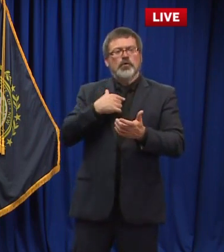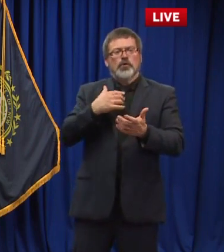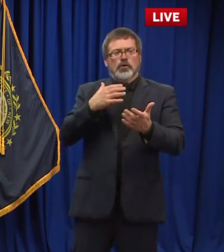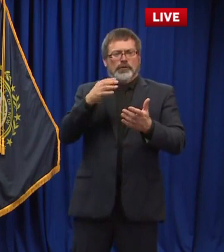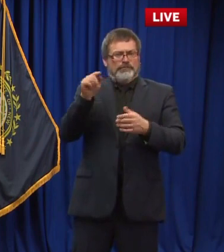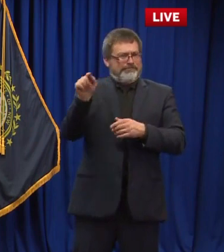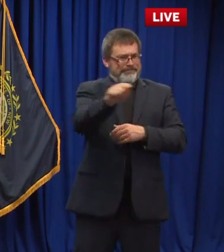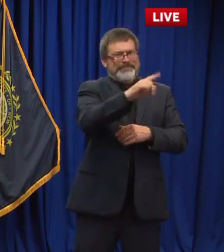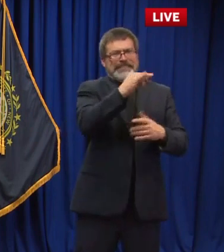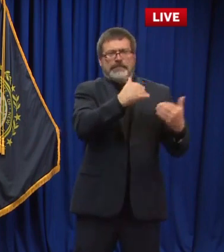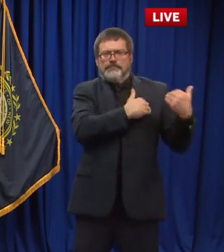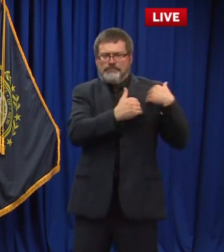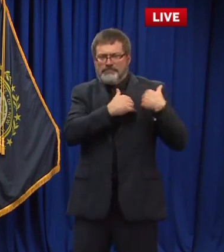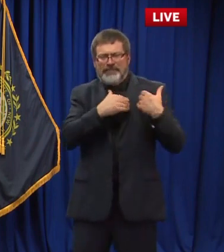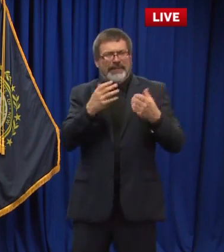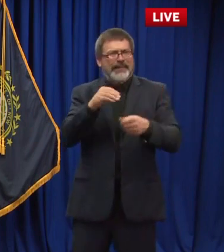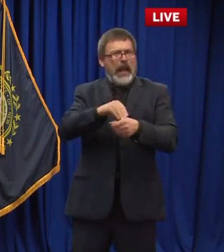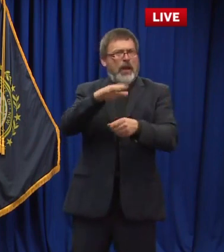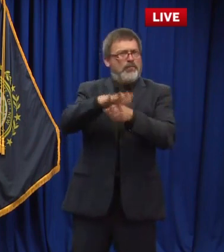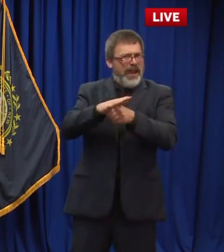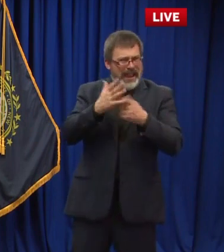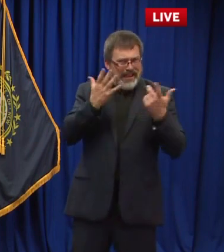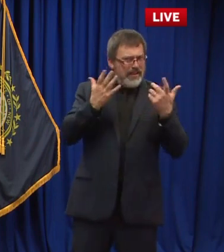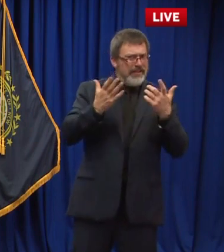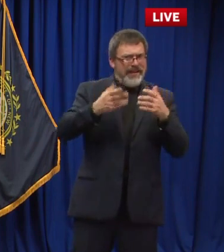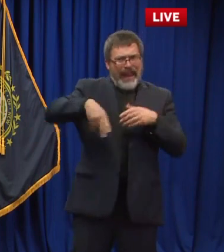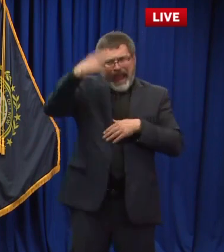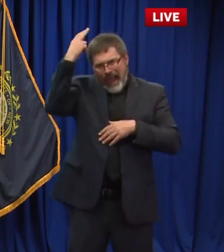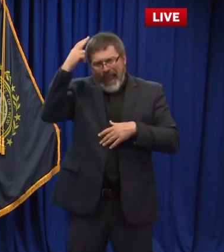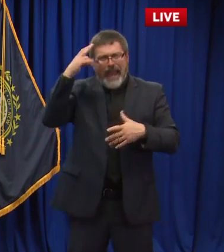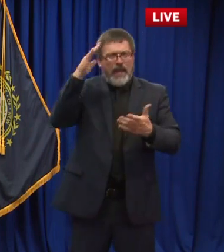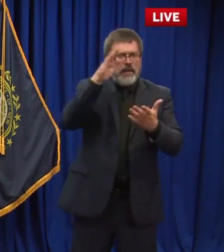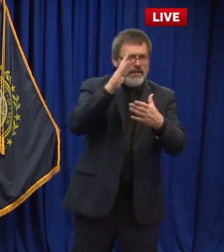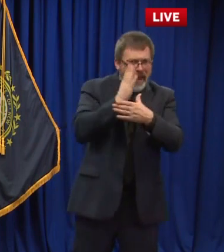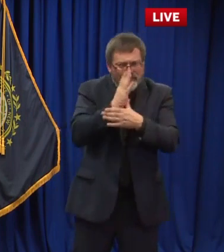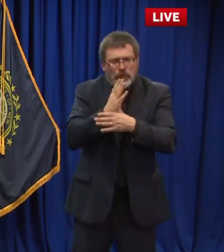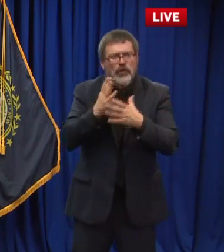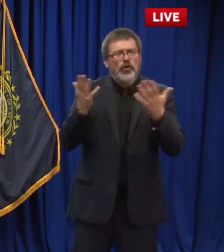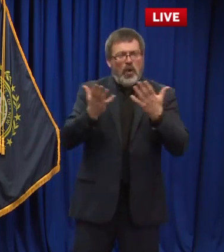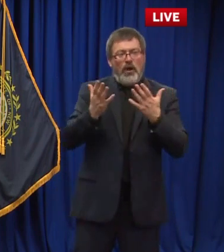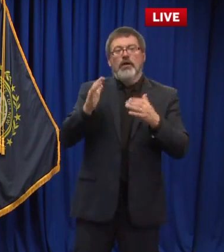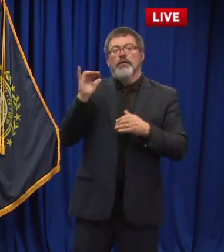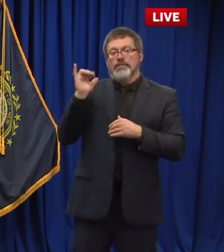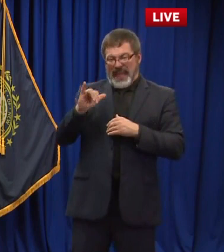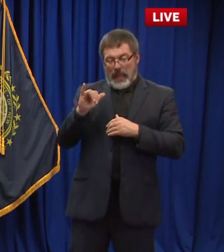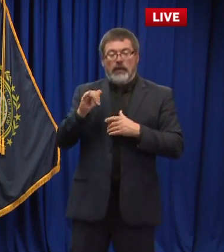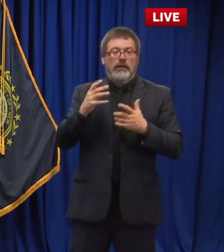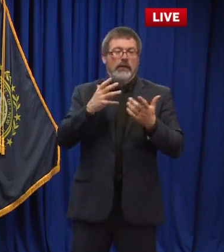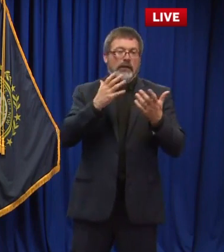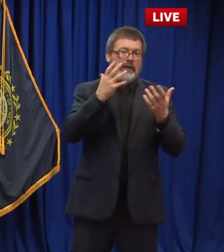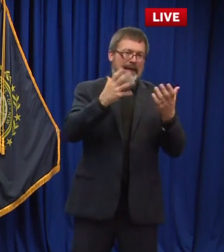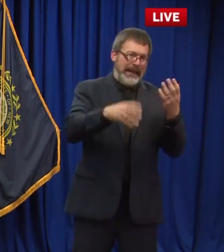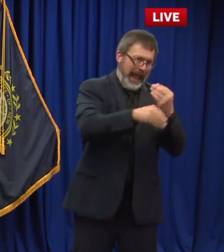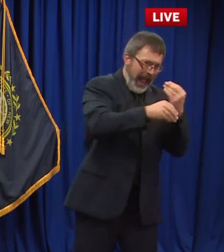LONG-TERM CARE FACILITIES, INDIVIDUALS ARE ASKING ABOUT HOW MANY OUTBREAKS THERE ARE IN THE LONG-TERM CARE FACILITIES.